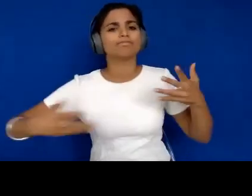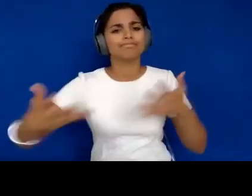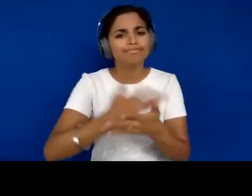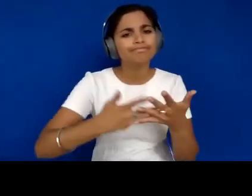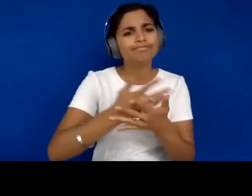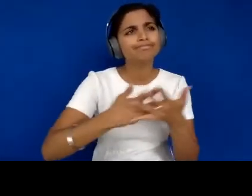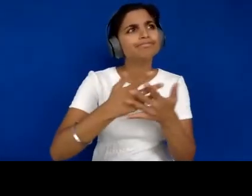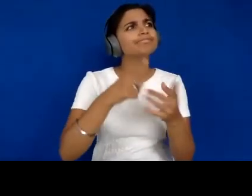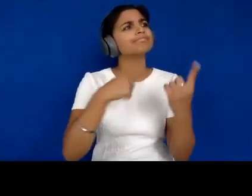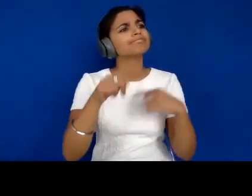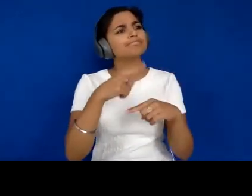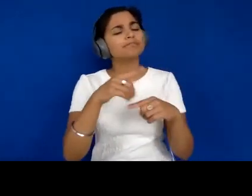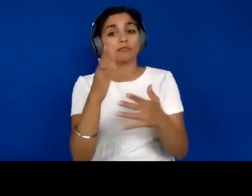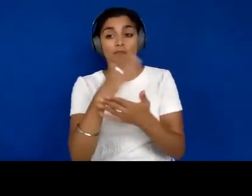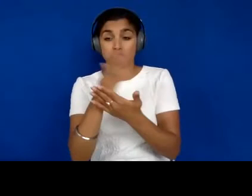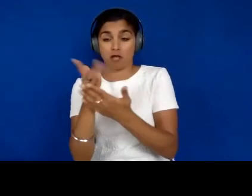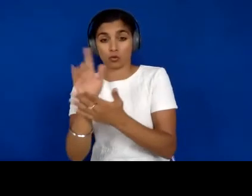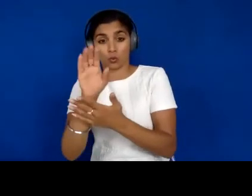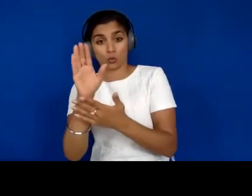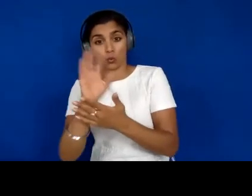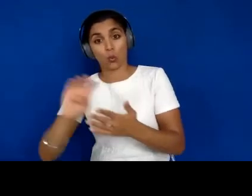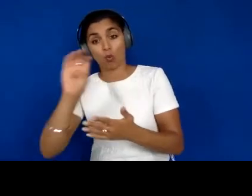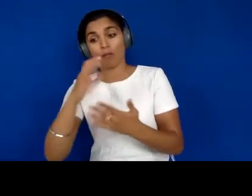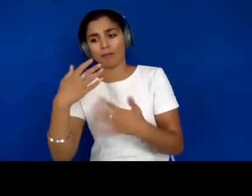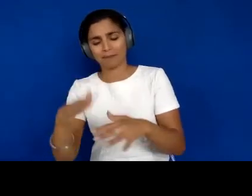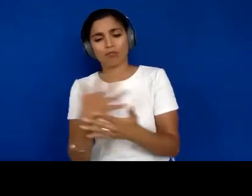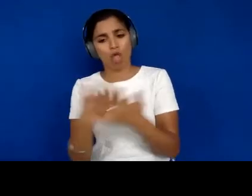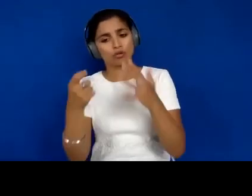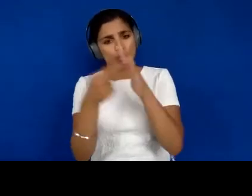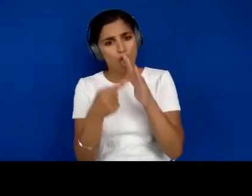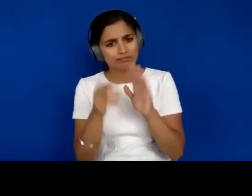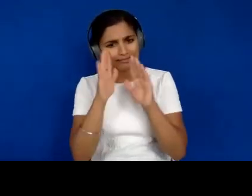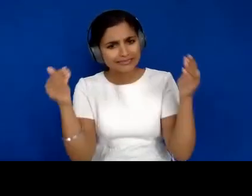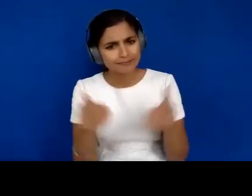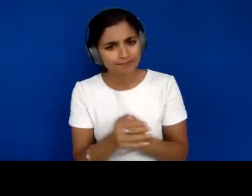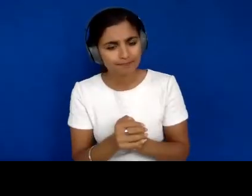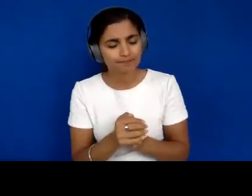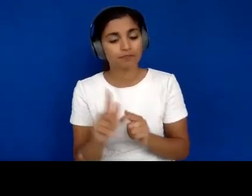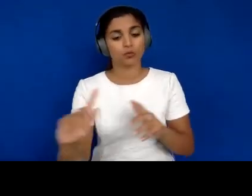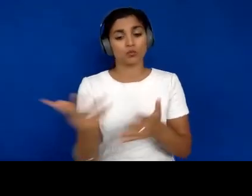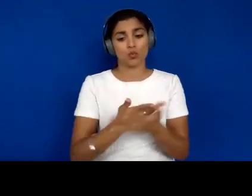prioritized constantly Tundra mohanty talks about discursive colonization